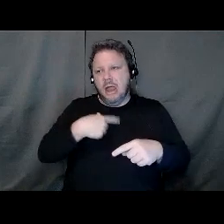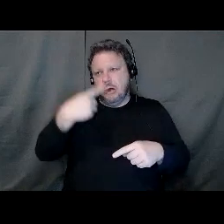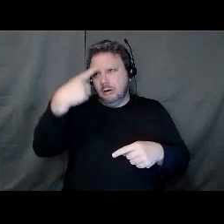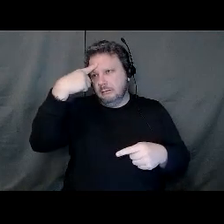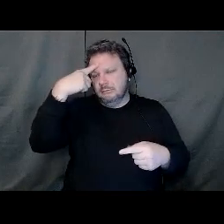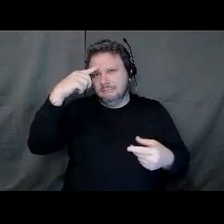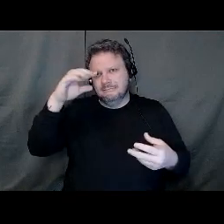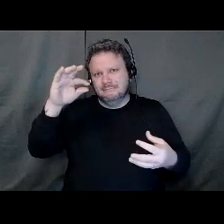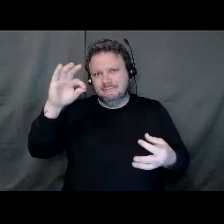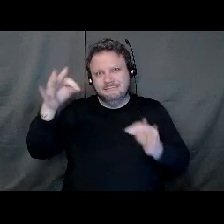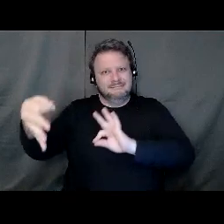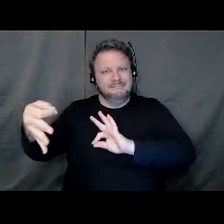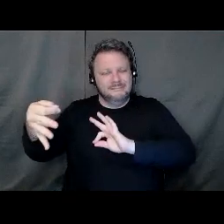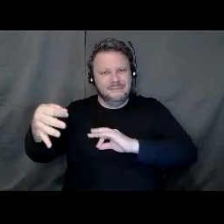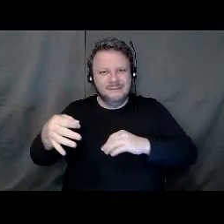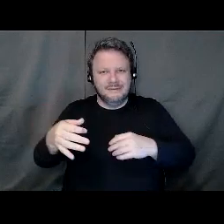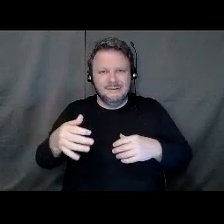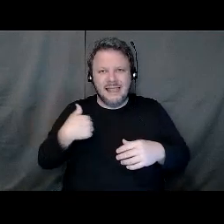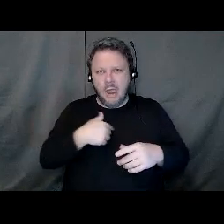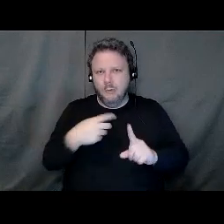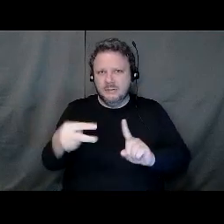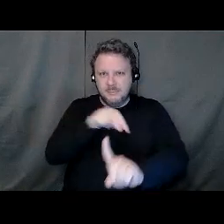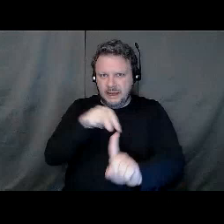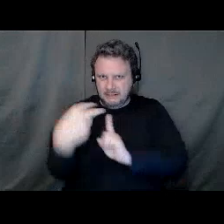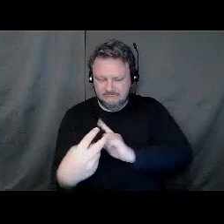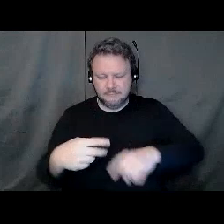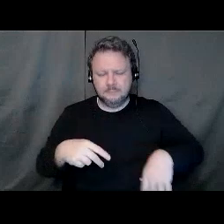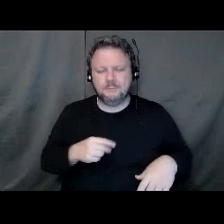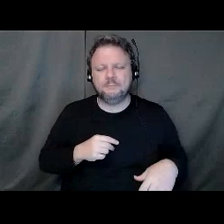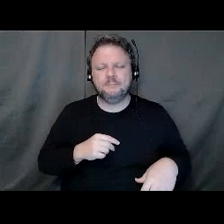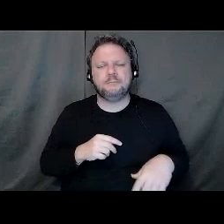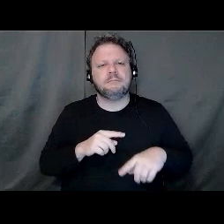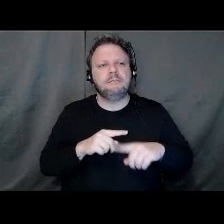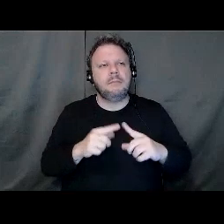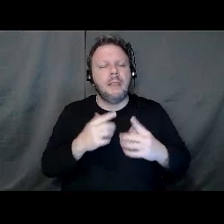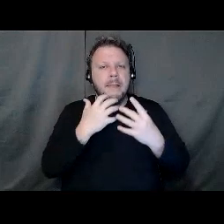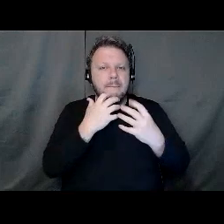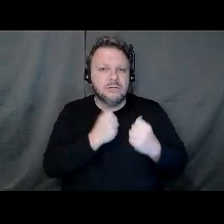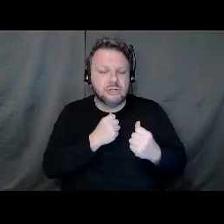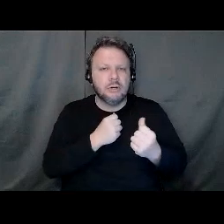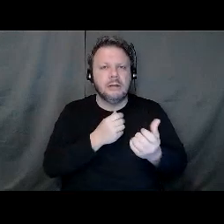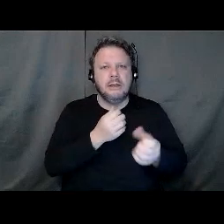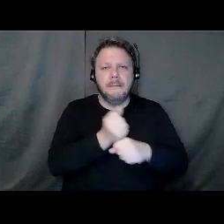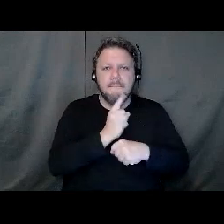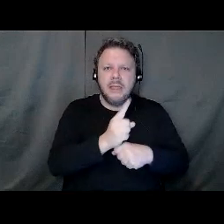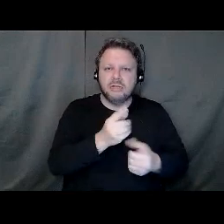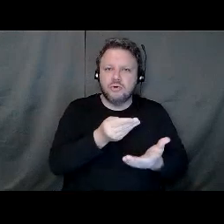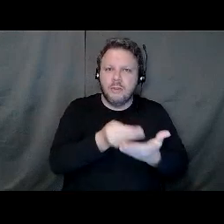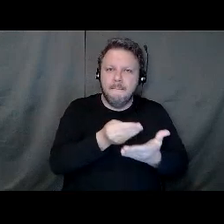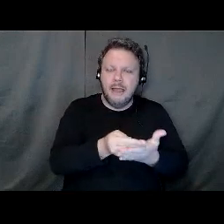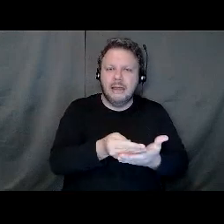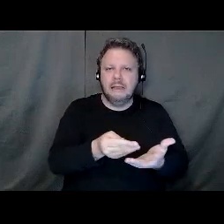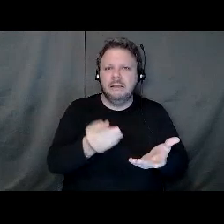Depending on where we stand, but preserving and storing up funding for the older Americans act.